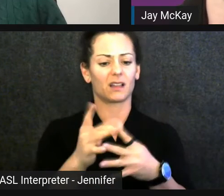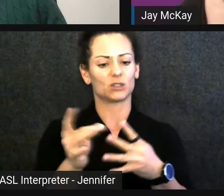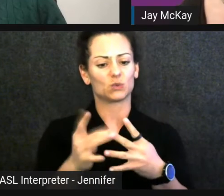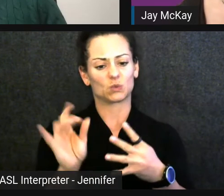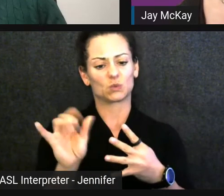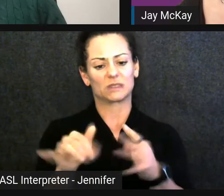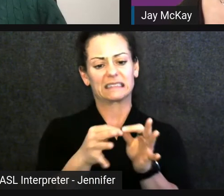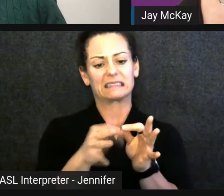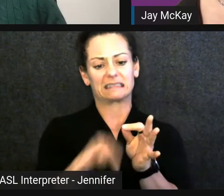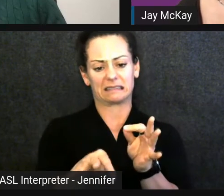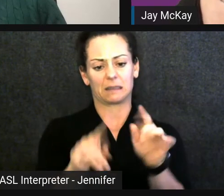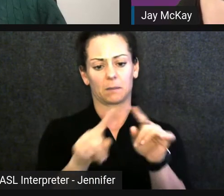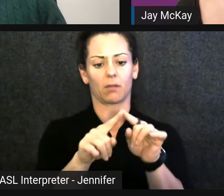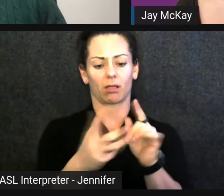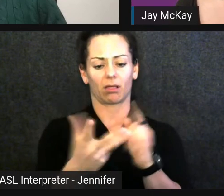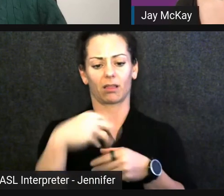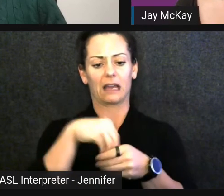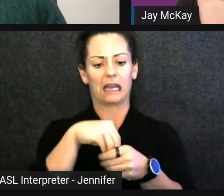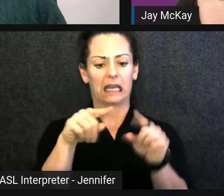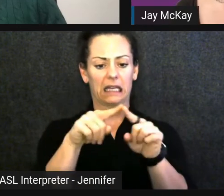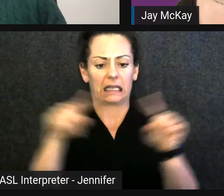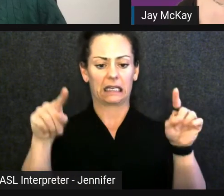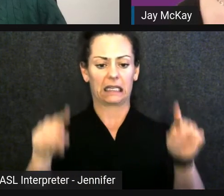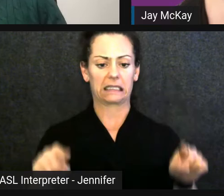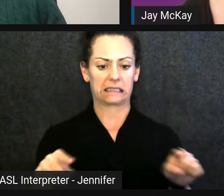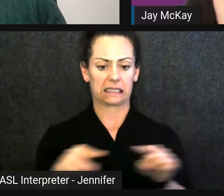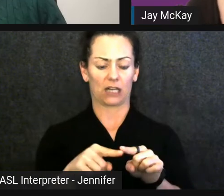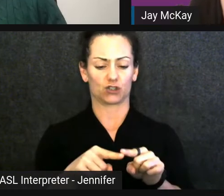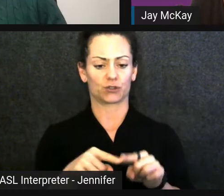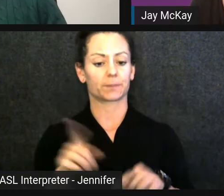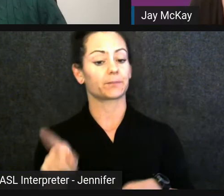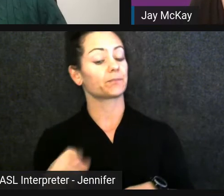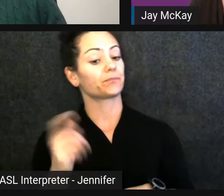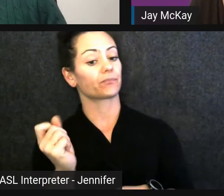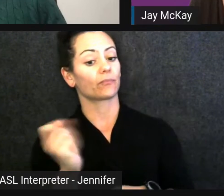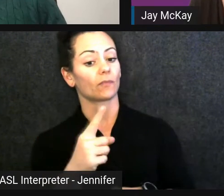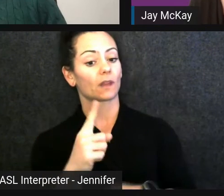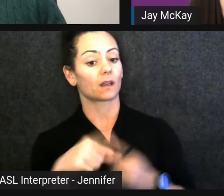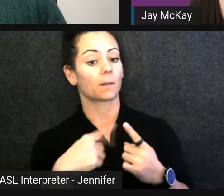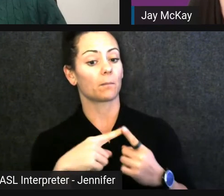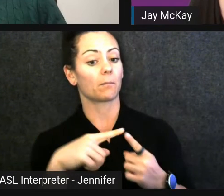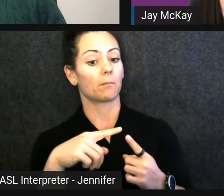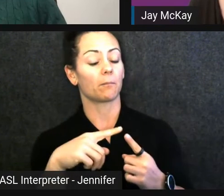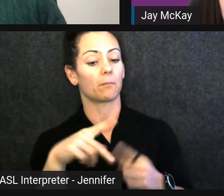Then another question about plugins. Are some plugins better for scale?